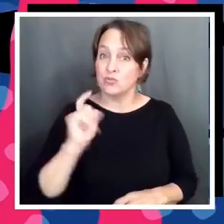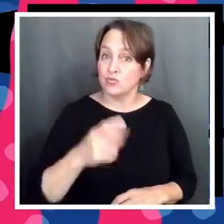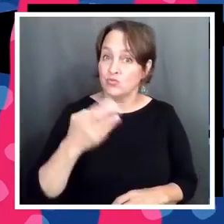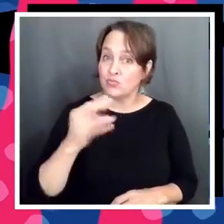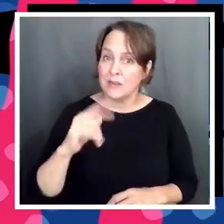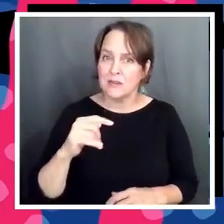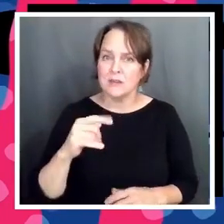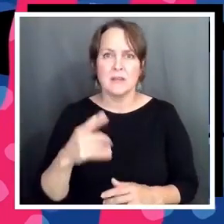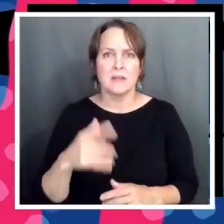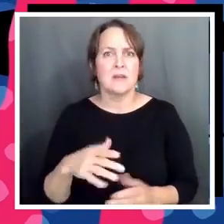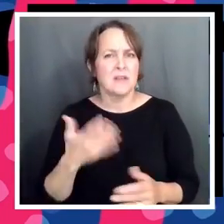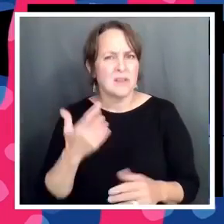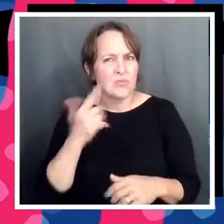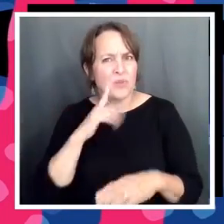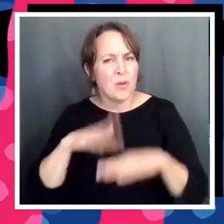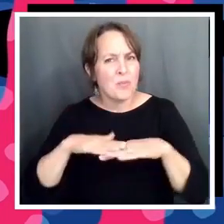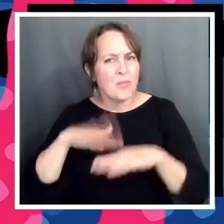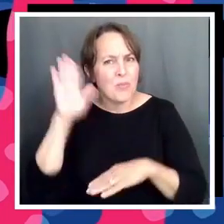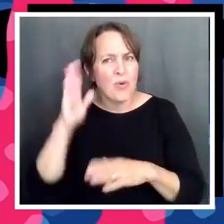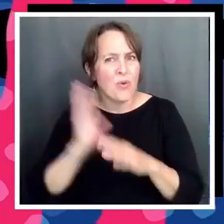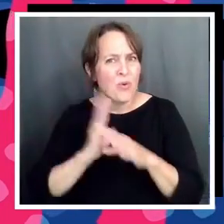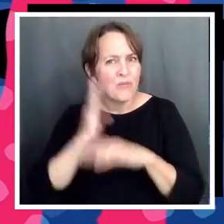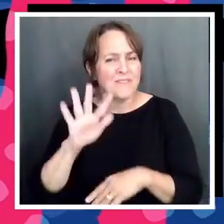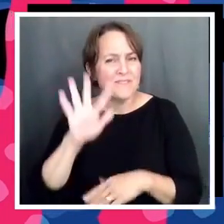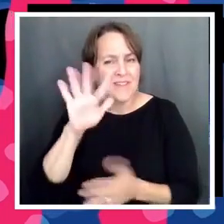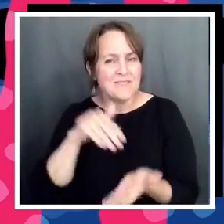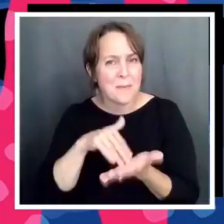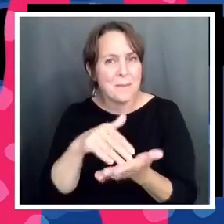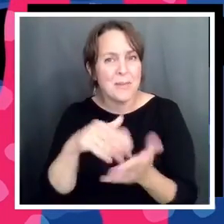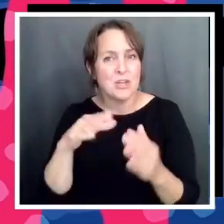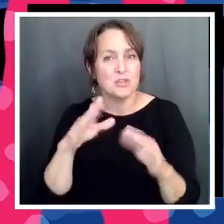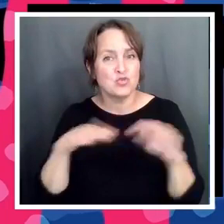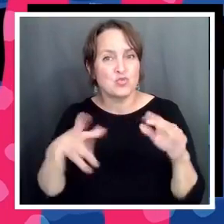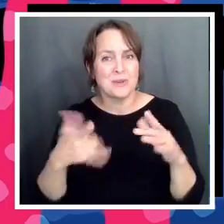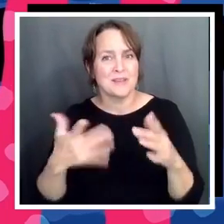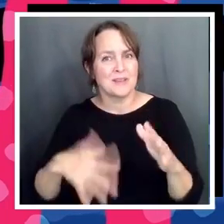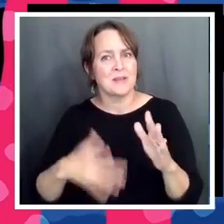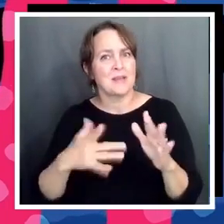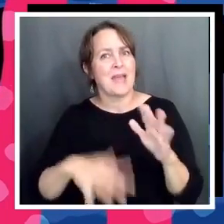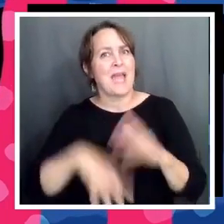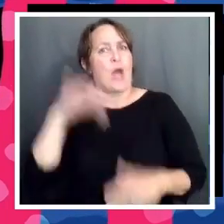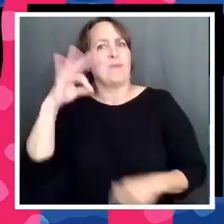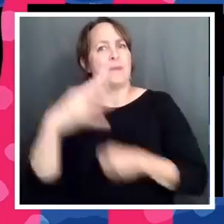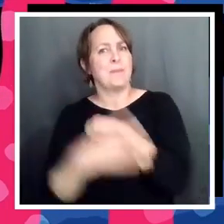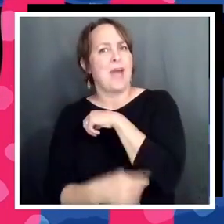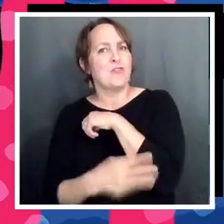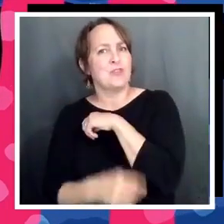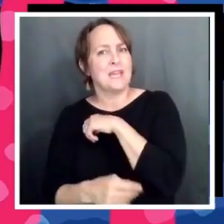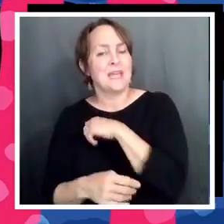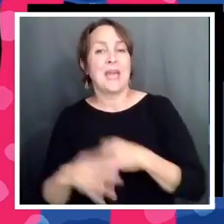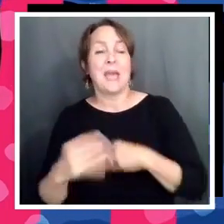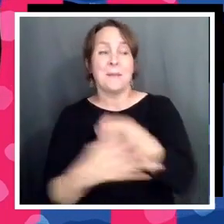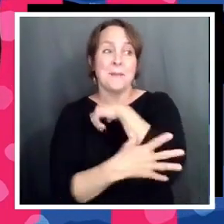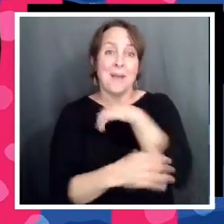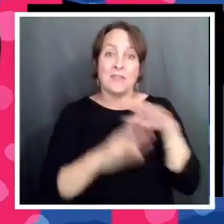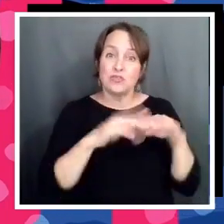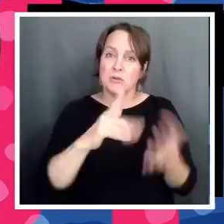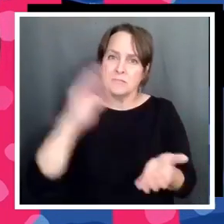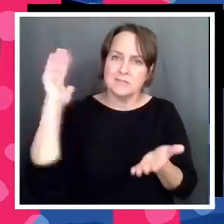EXPERTS SAY THE TAX CREDIT COULD LIFT MORE THAN 5 MILLION